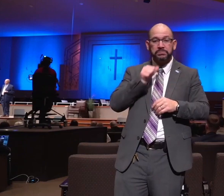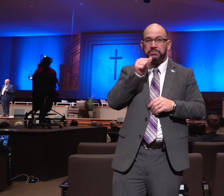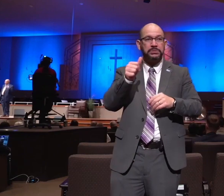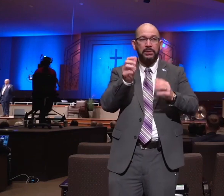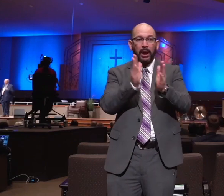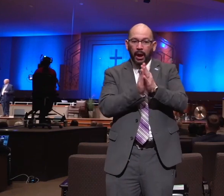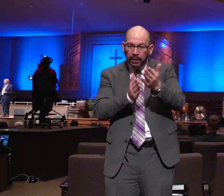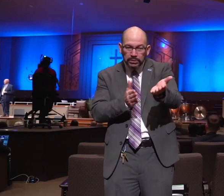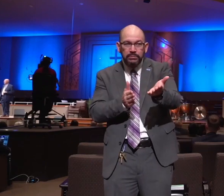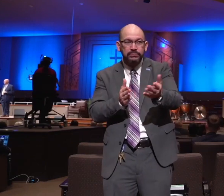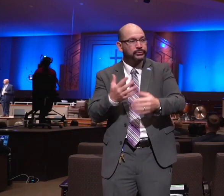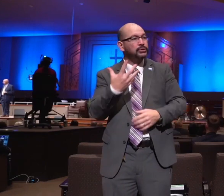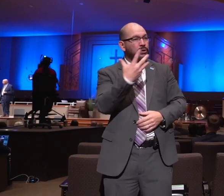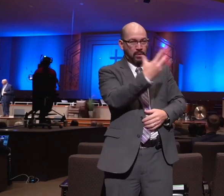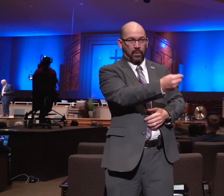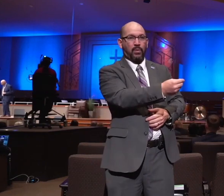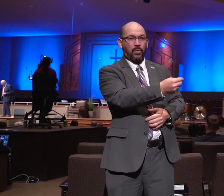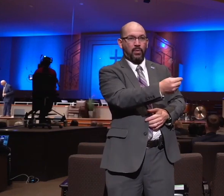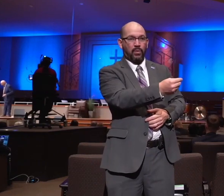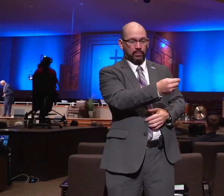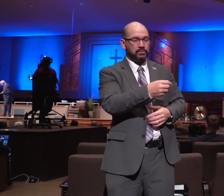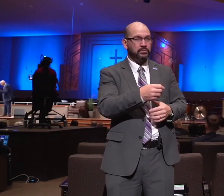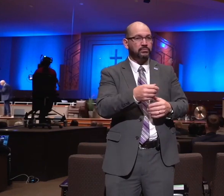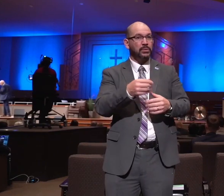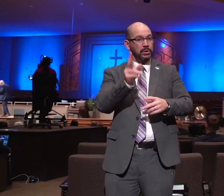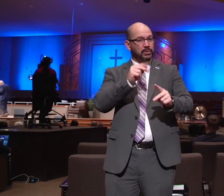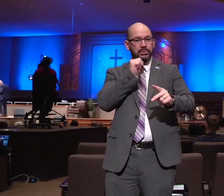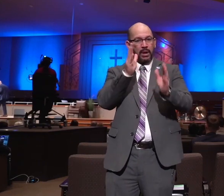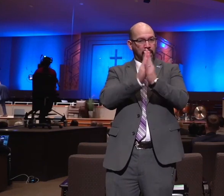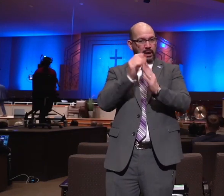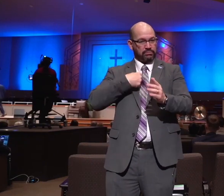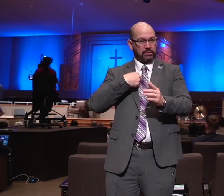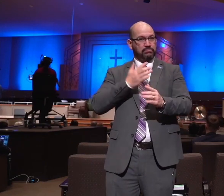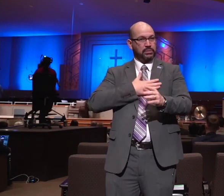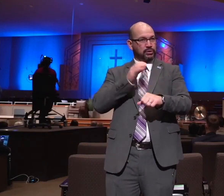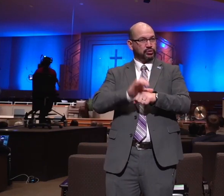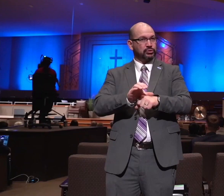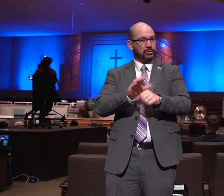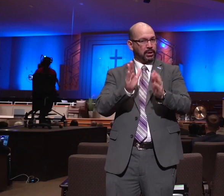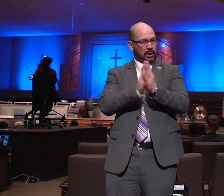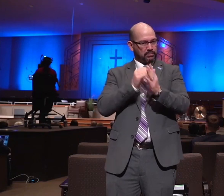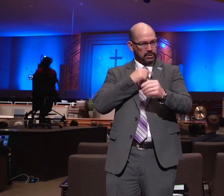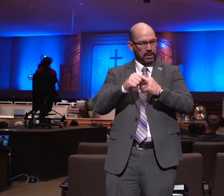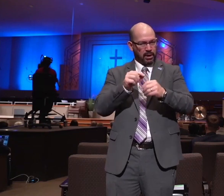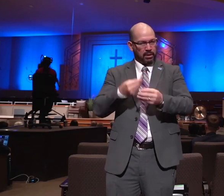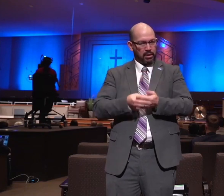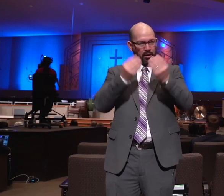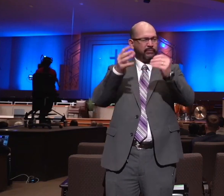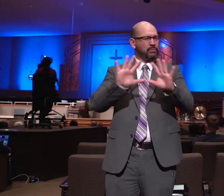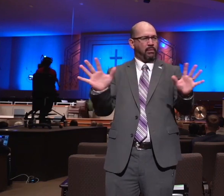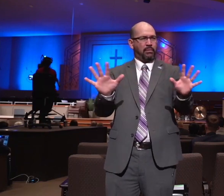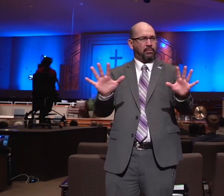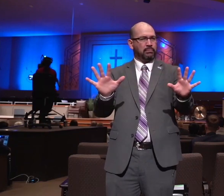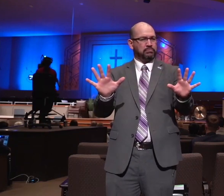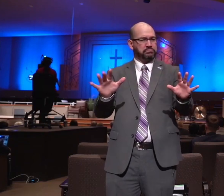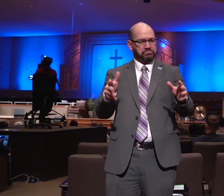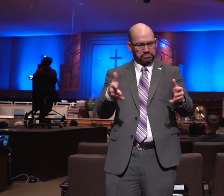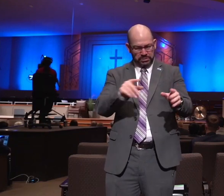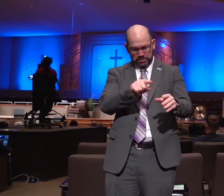sacrifice is not commanded our church allowed us our family to take